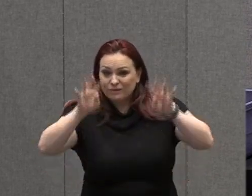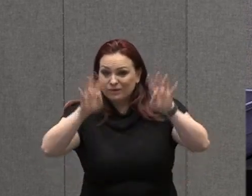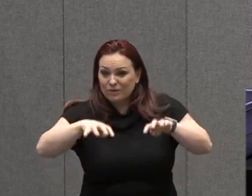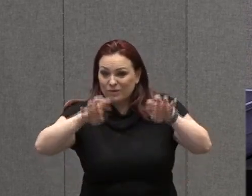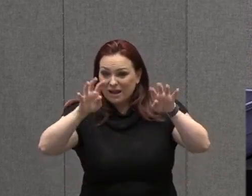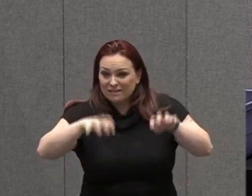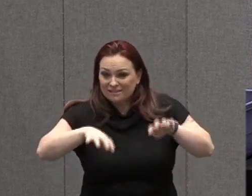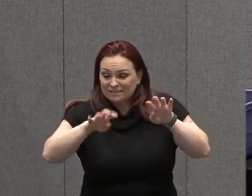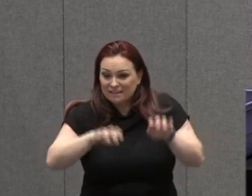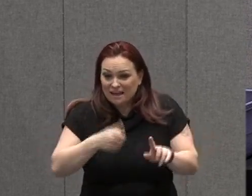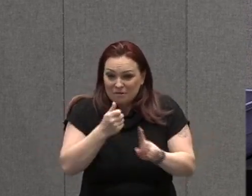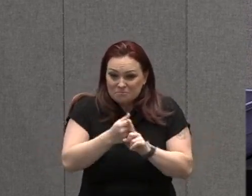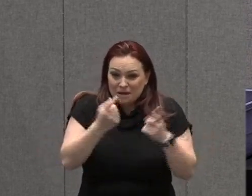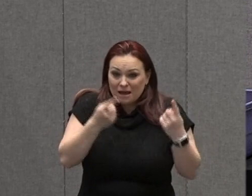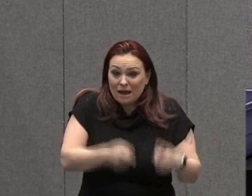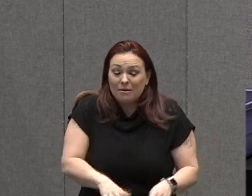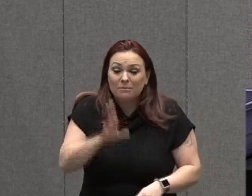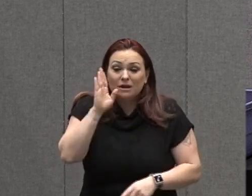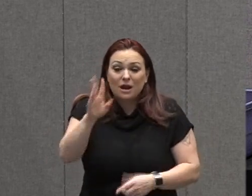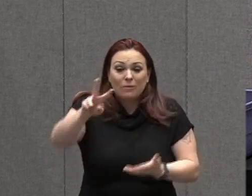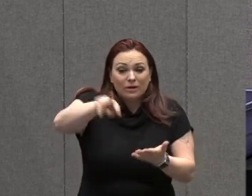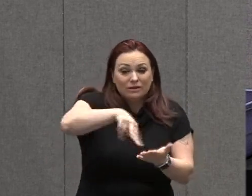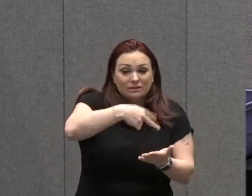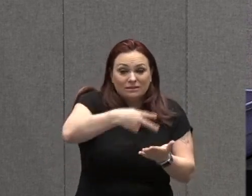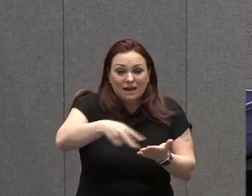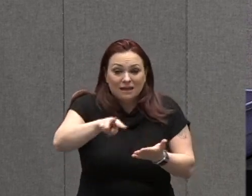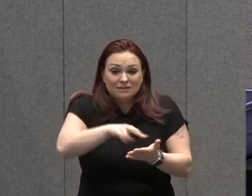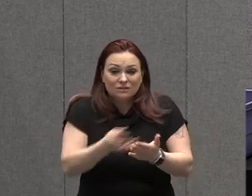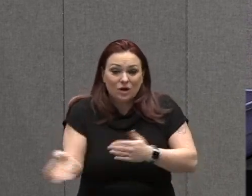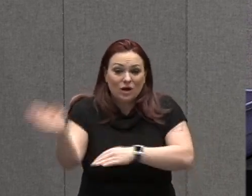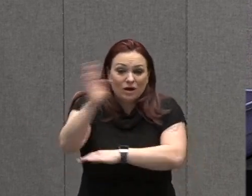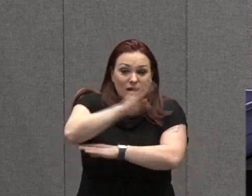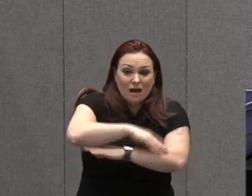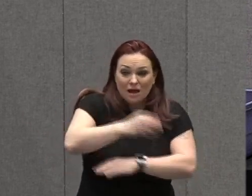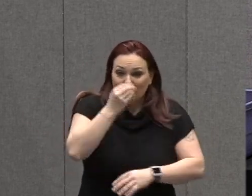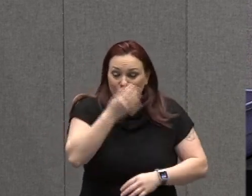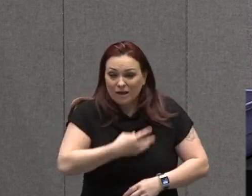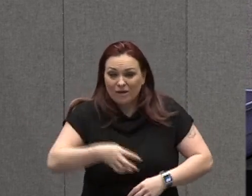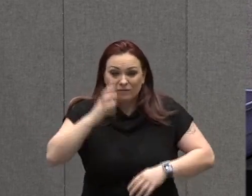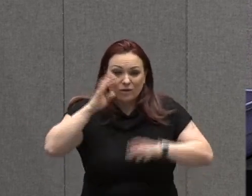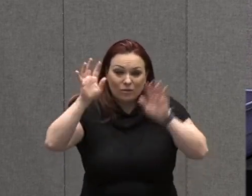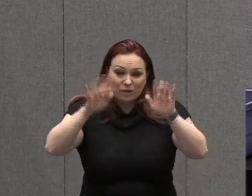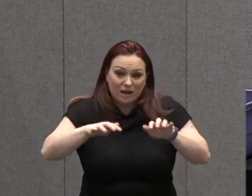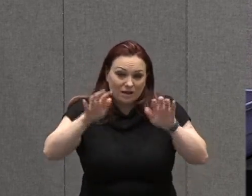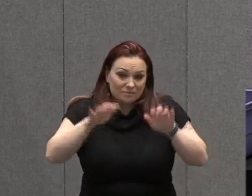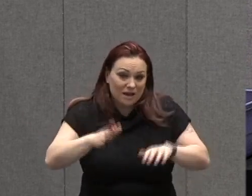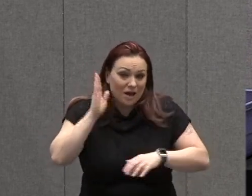I'm gonna dance all day I don't care if the rain comes down I'm gonna dance all day